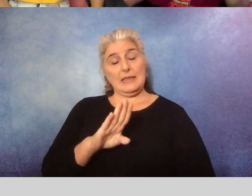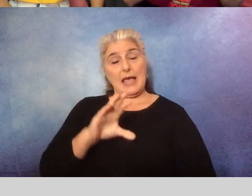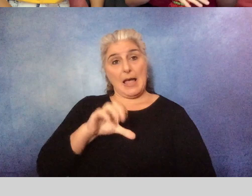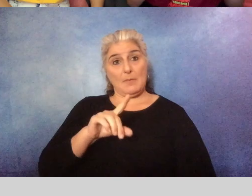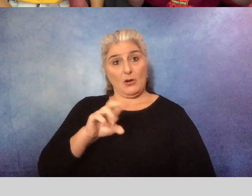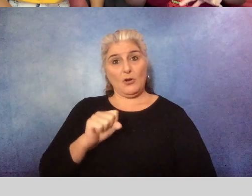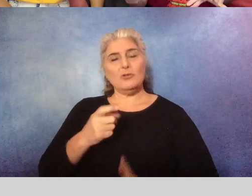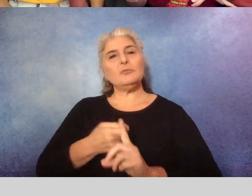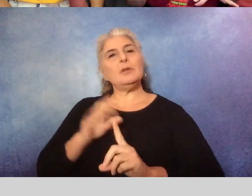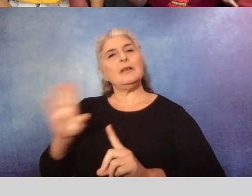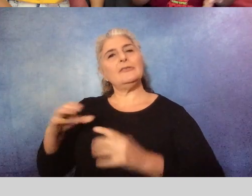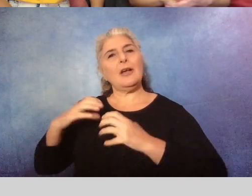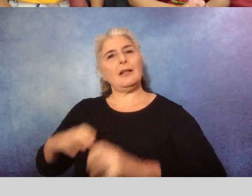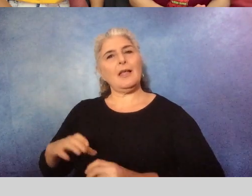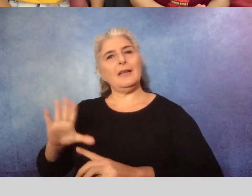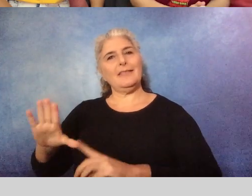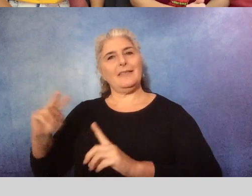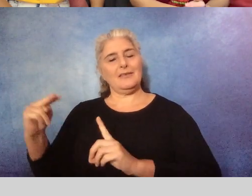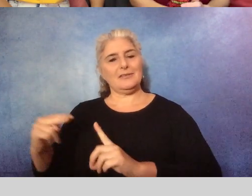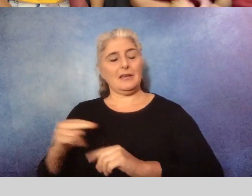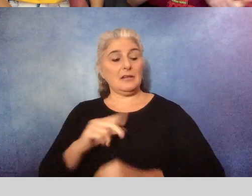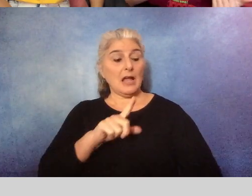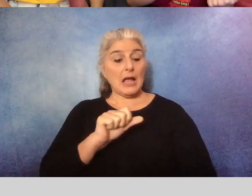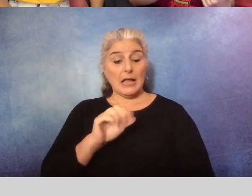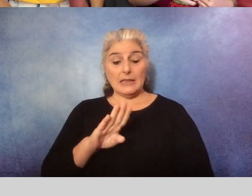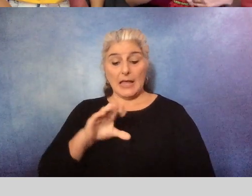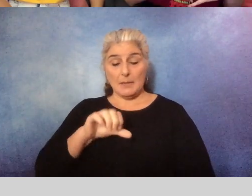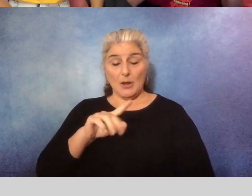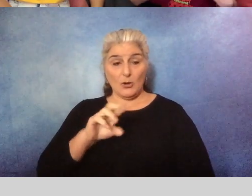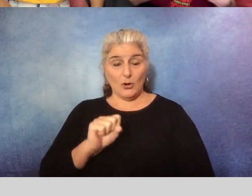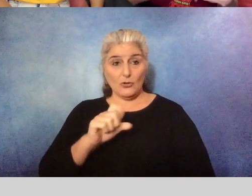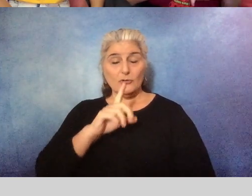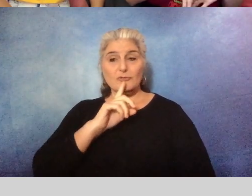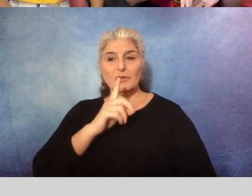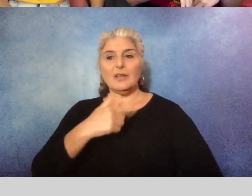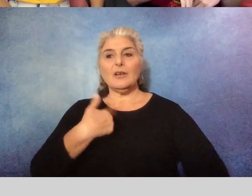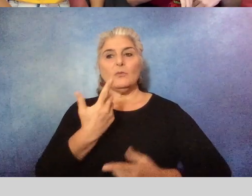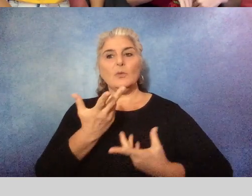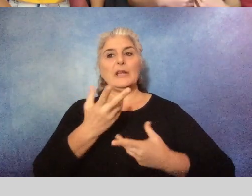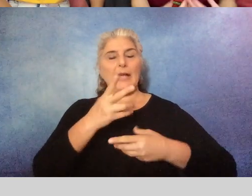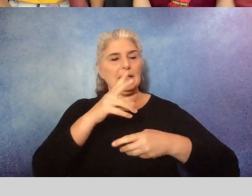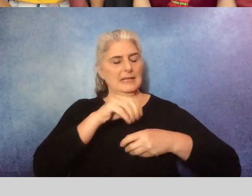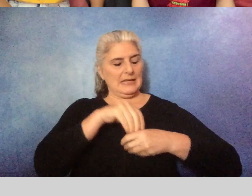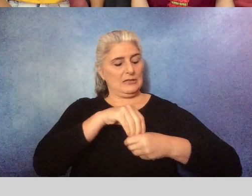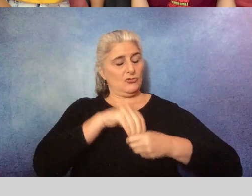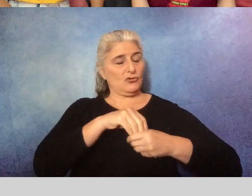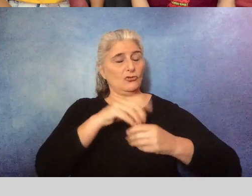and we had the client side. And at Labcodes, we had Deborah as an internal project manager